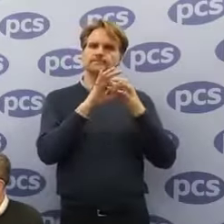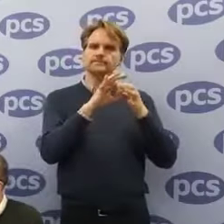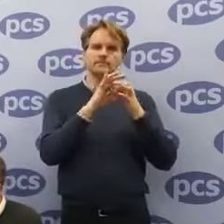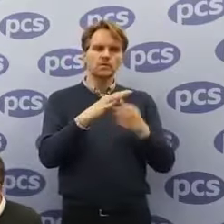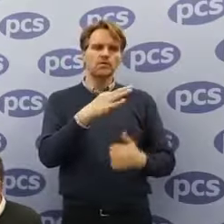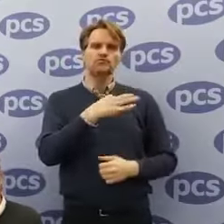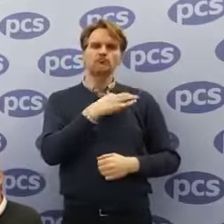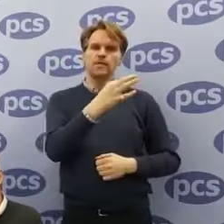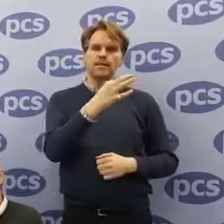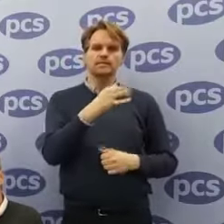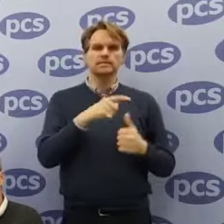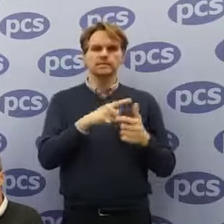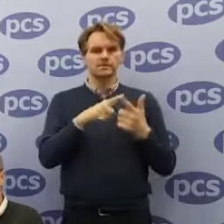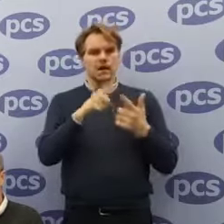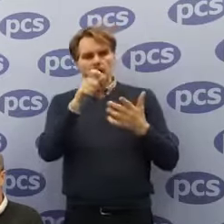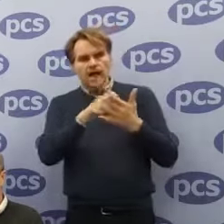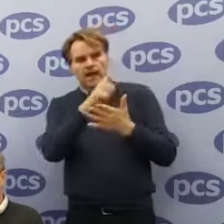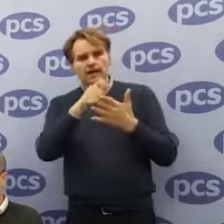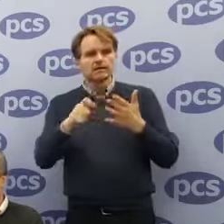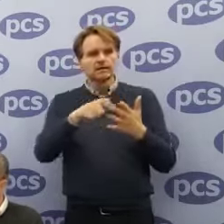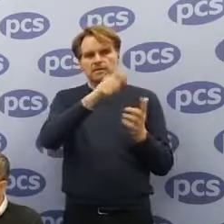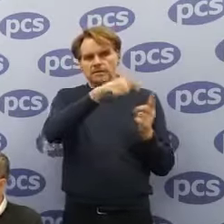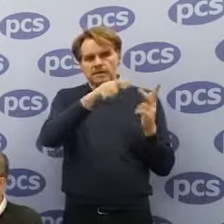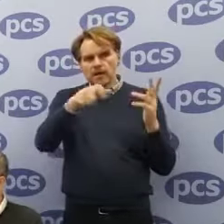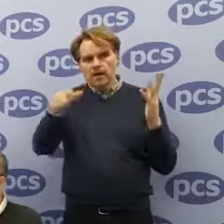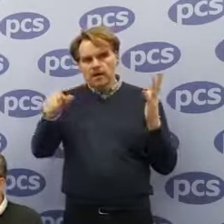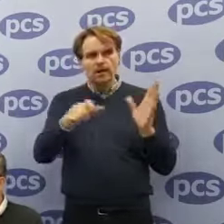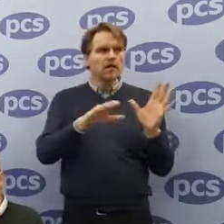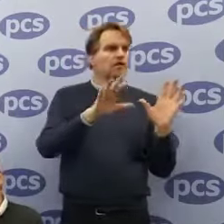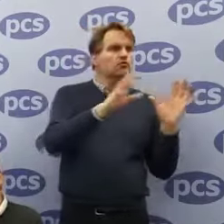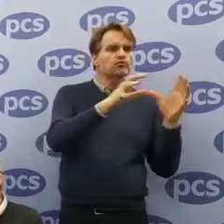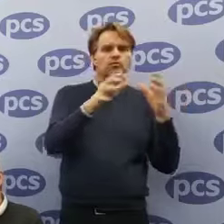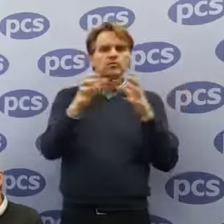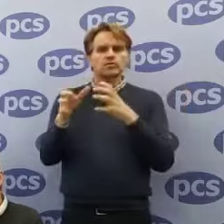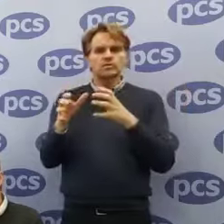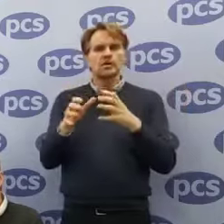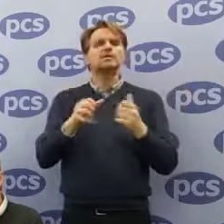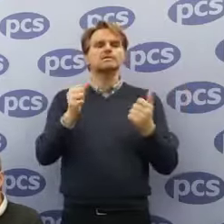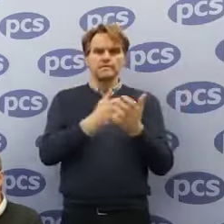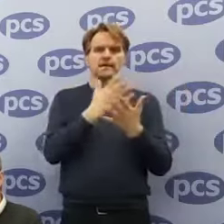officials in all the groups to ensure that we can pull that action off, and